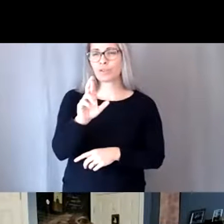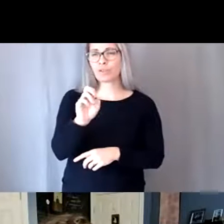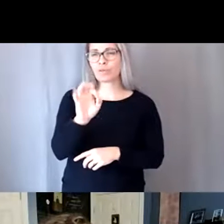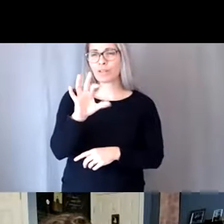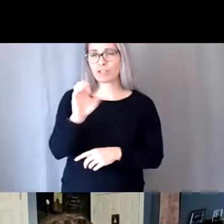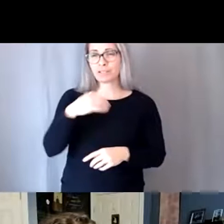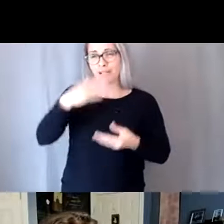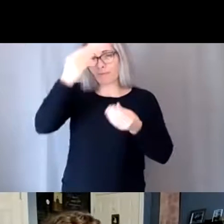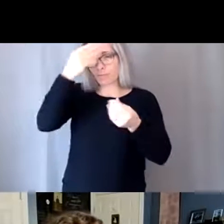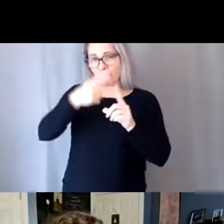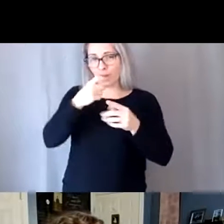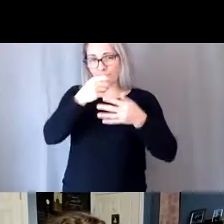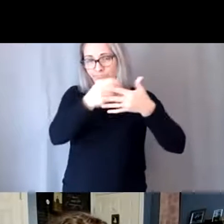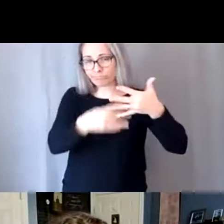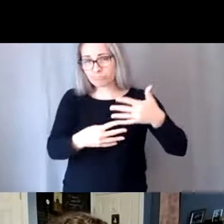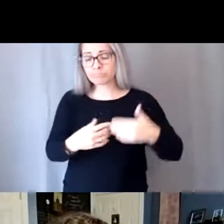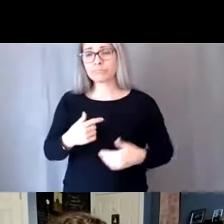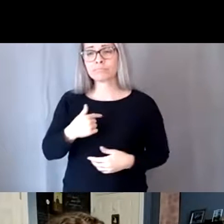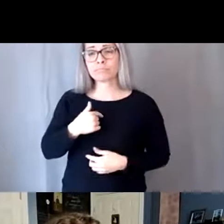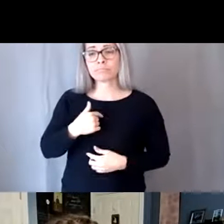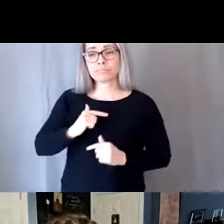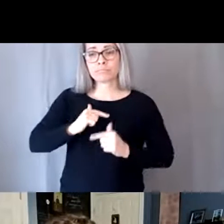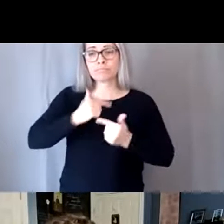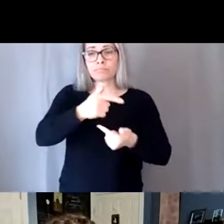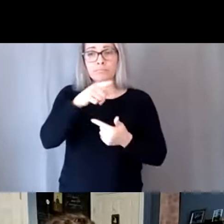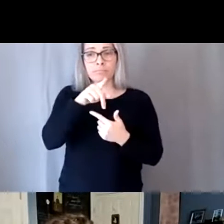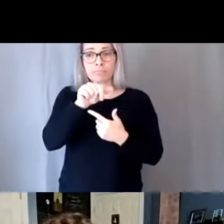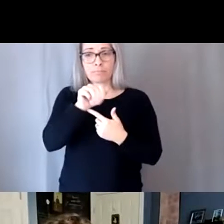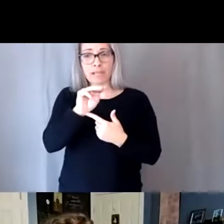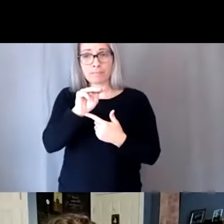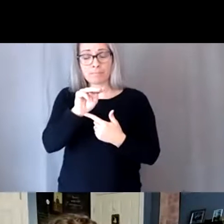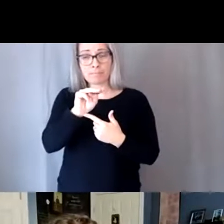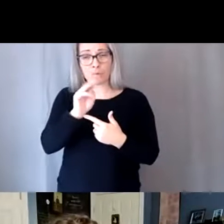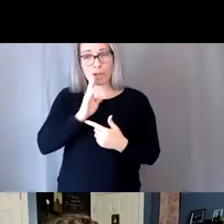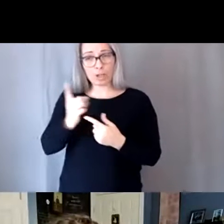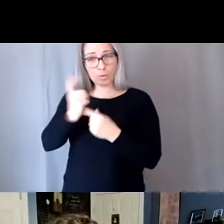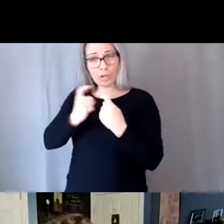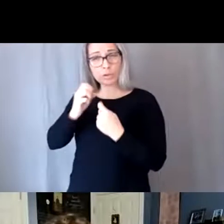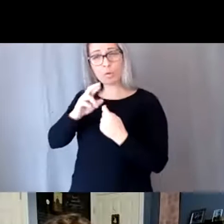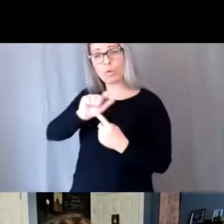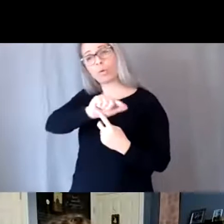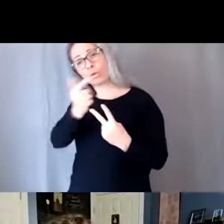and then I don't know Pam if we'll go to sort of questions or if we'll go to Marcos now and then have some discussion